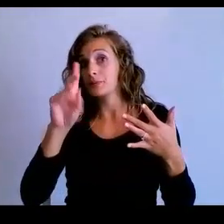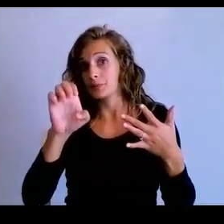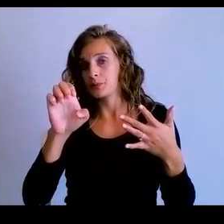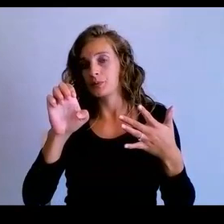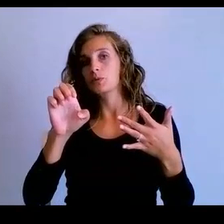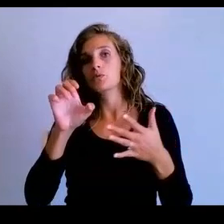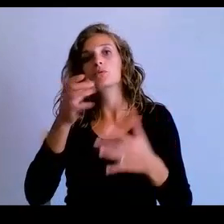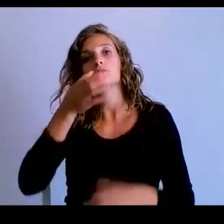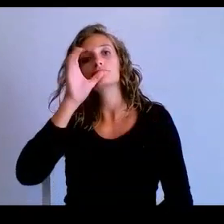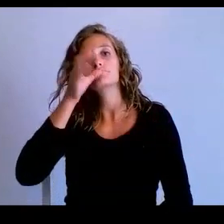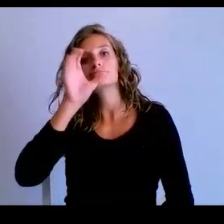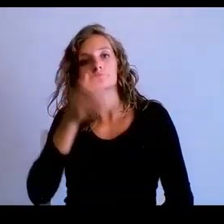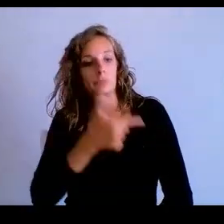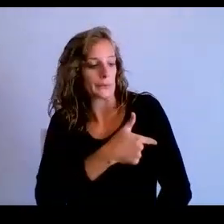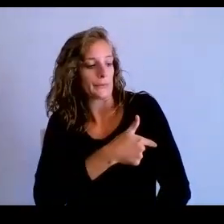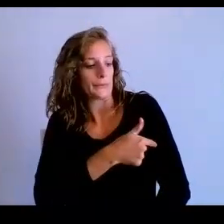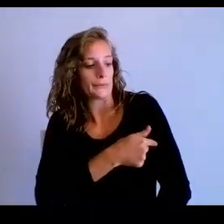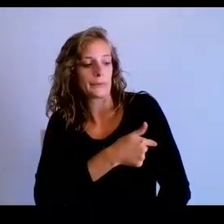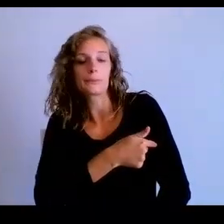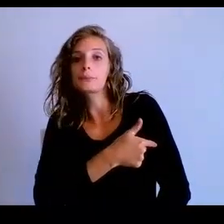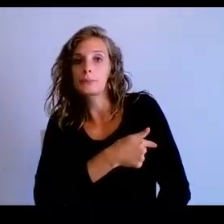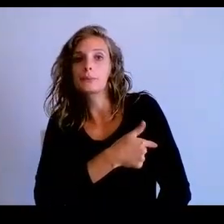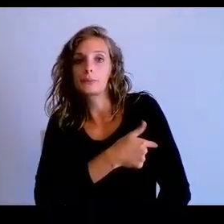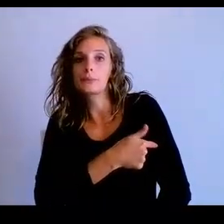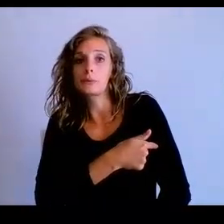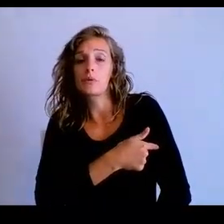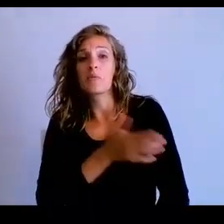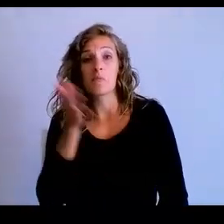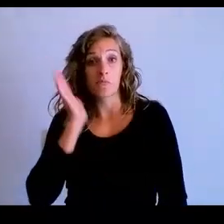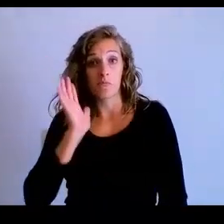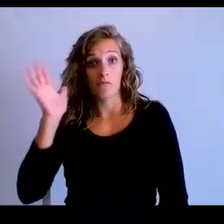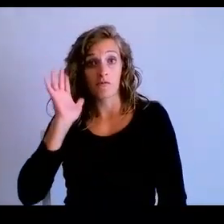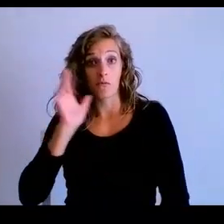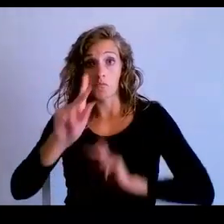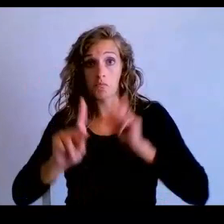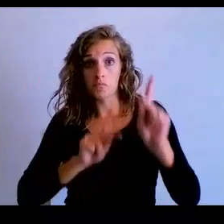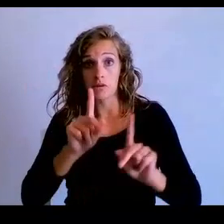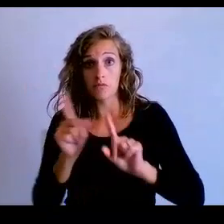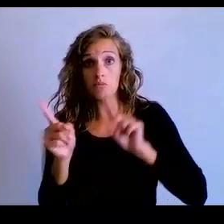coca-cola or coke this is the sign for coke back in the